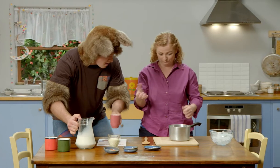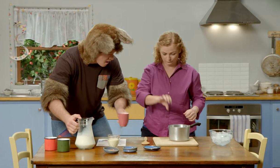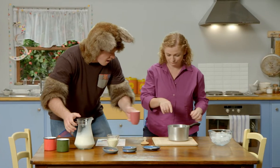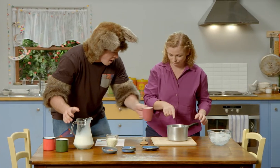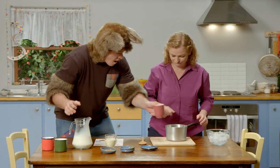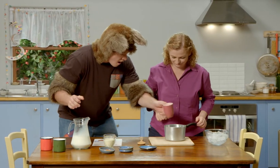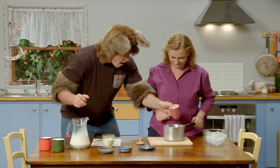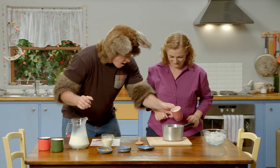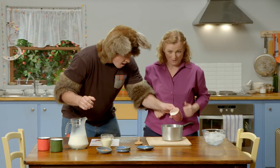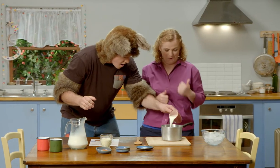That's great.